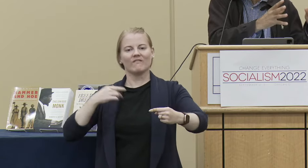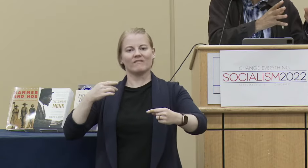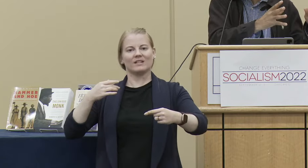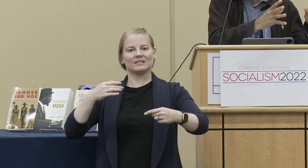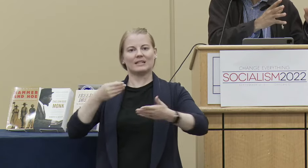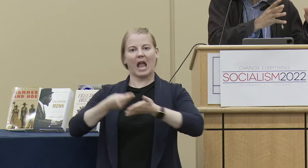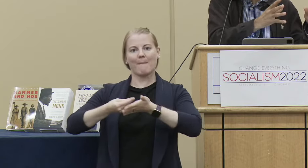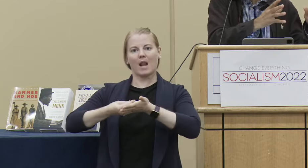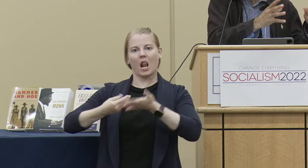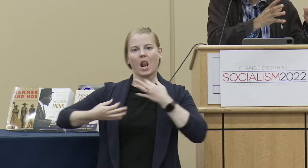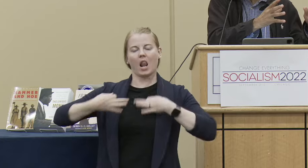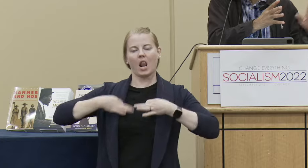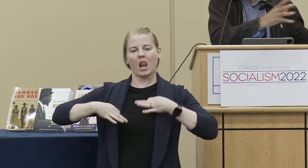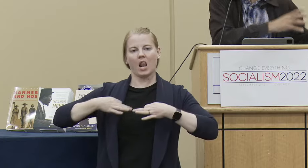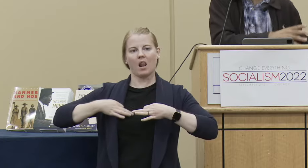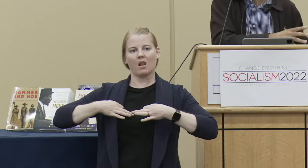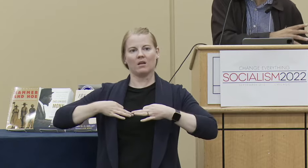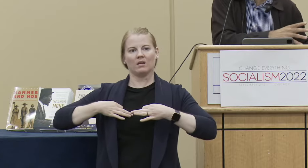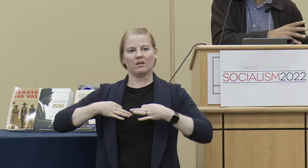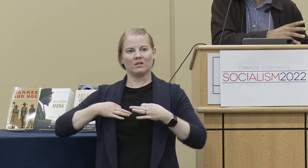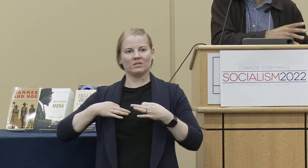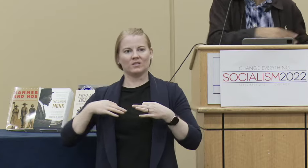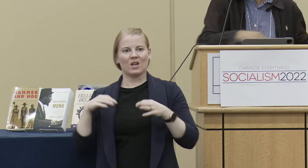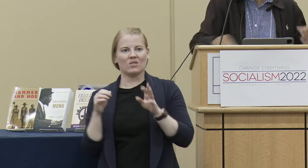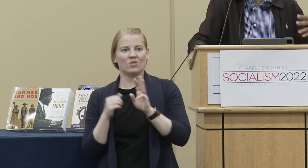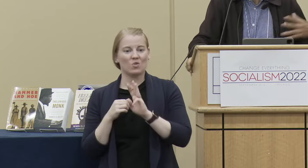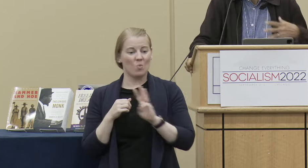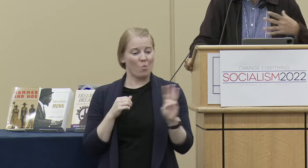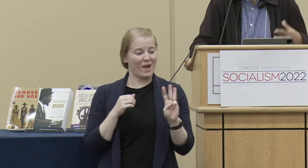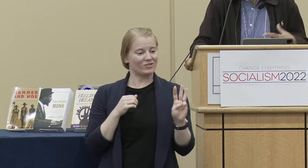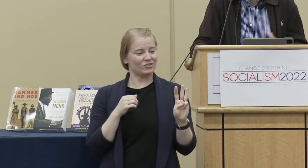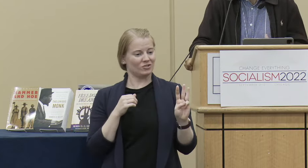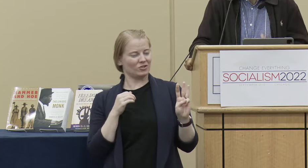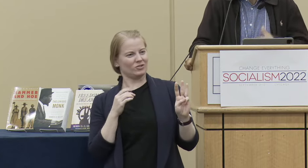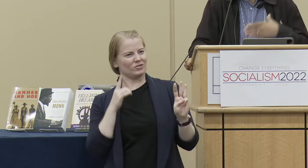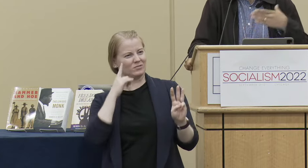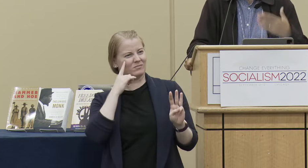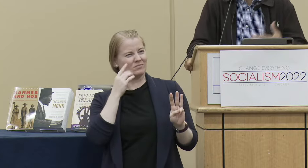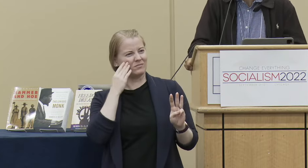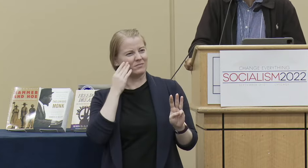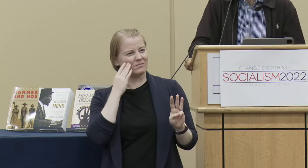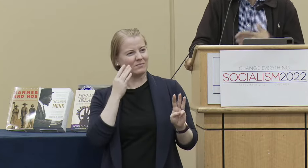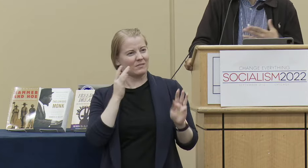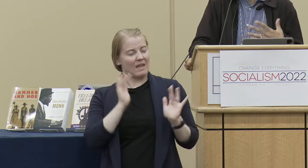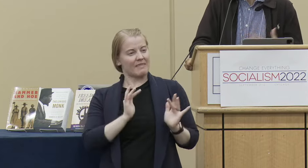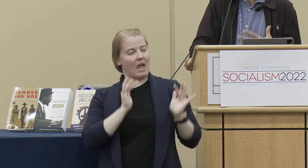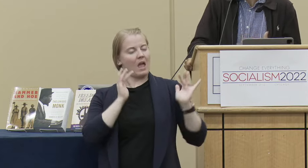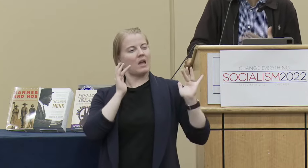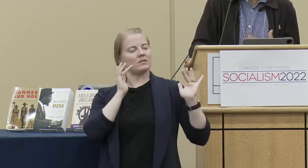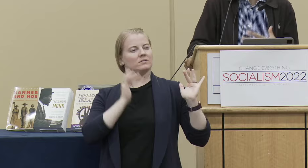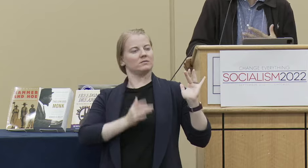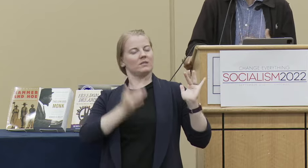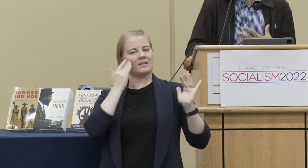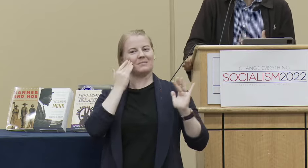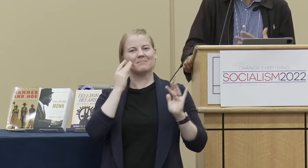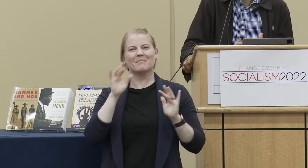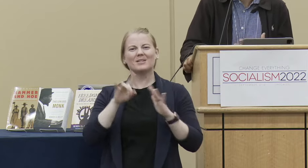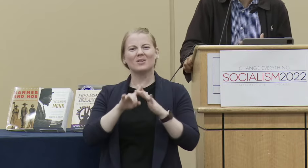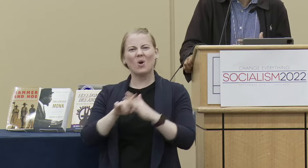either in the contradictions of capital or in the western enlightenment, but they are